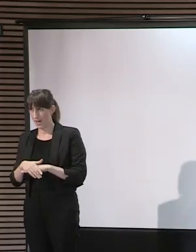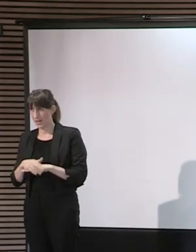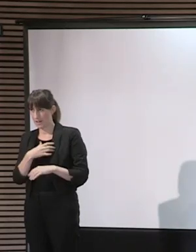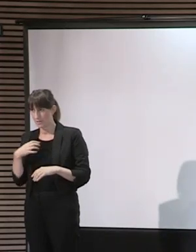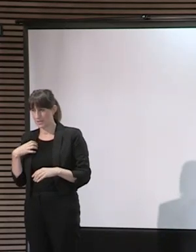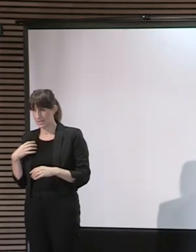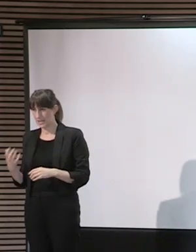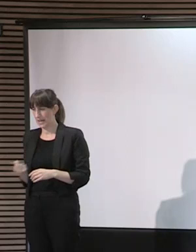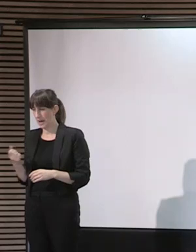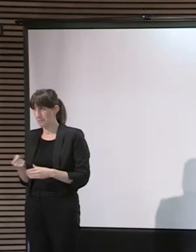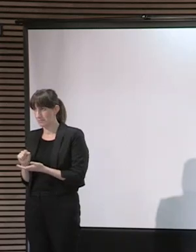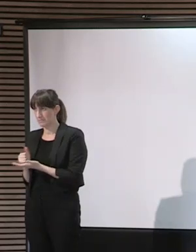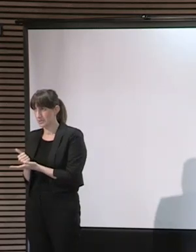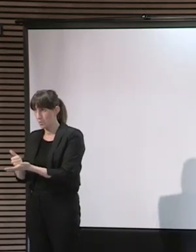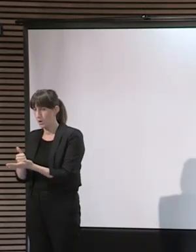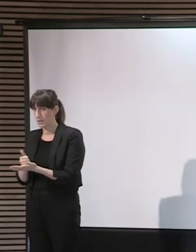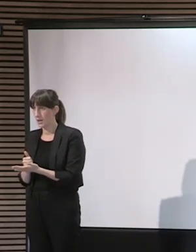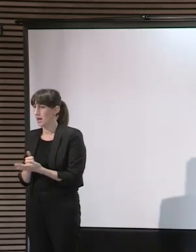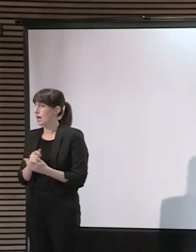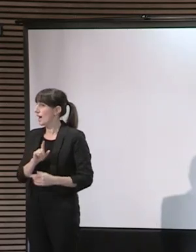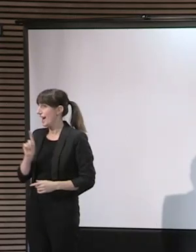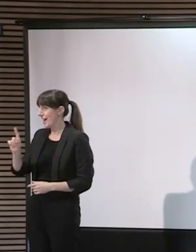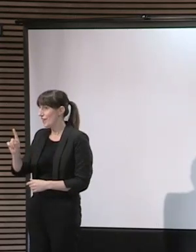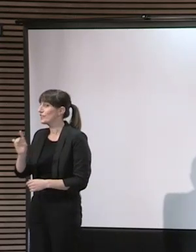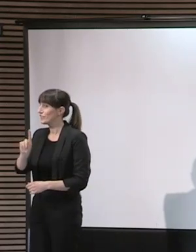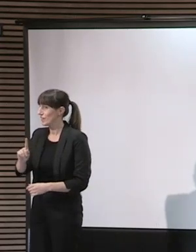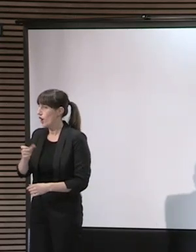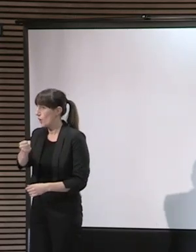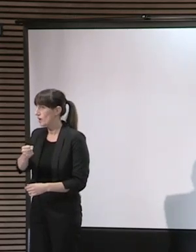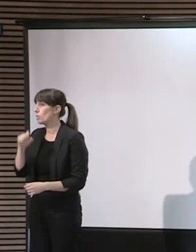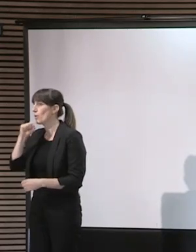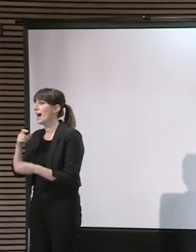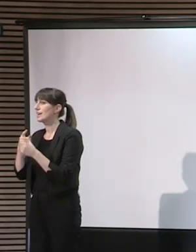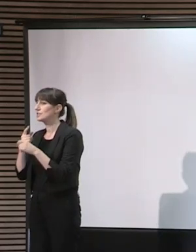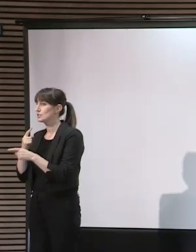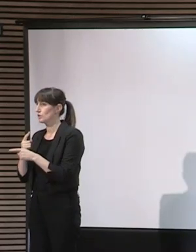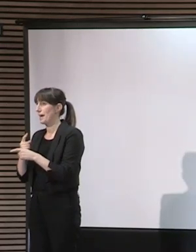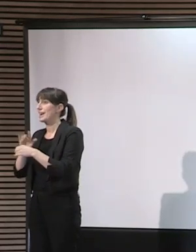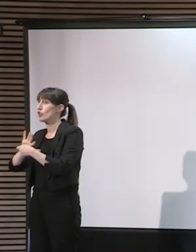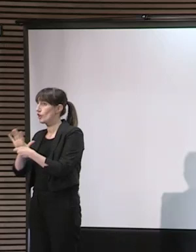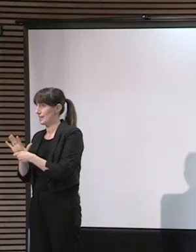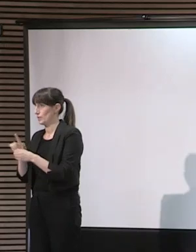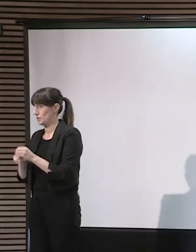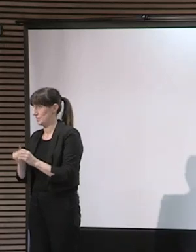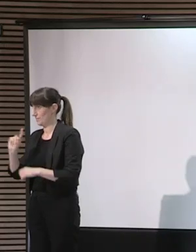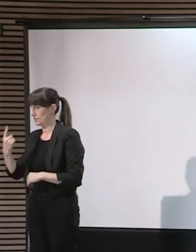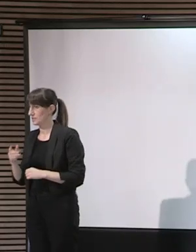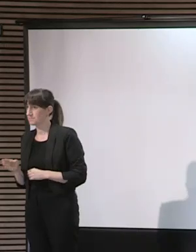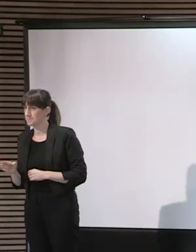Can I just check if there's any more for Dr Bloomfield? I'm happy to then come to income support payments.